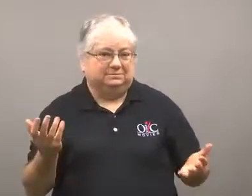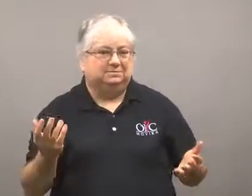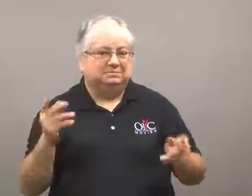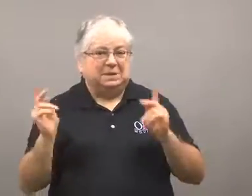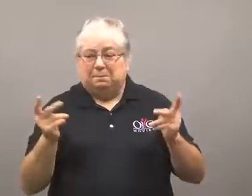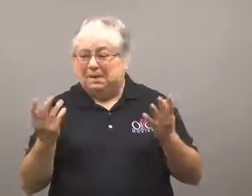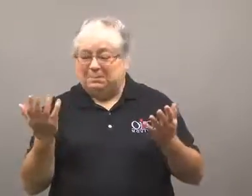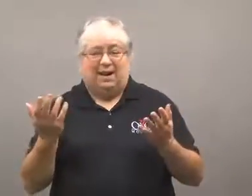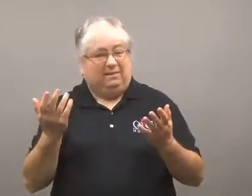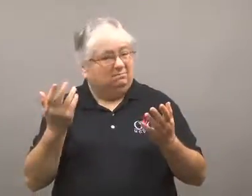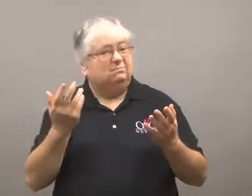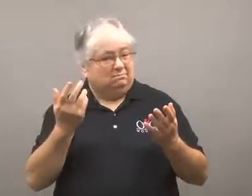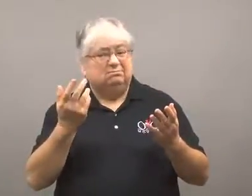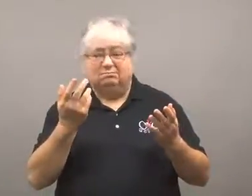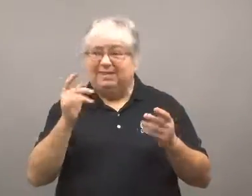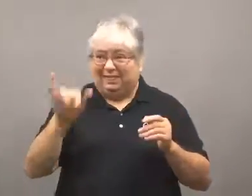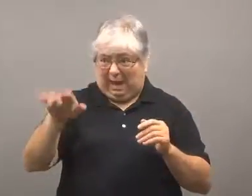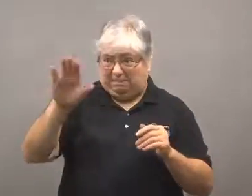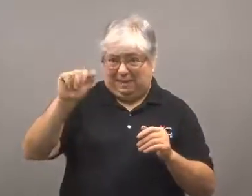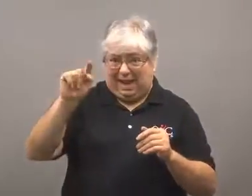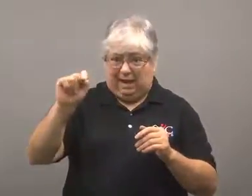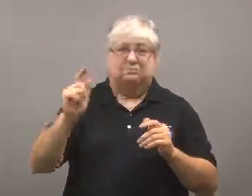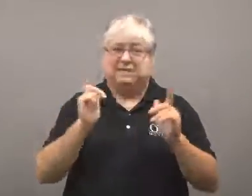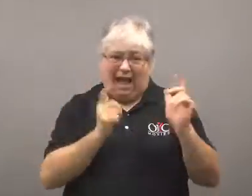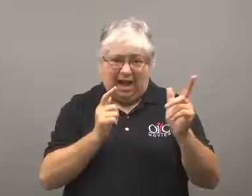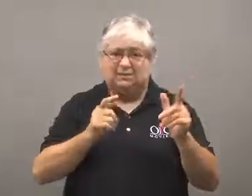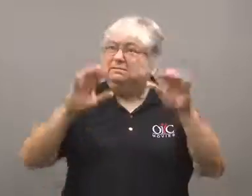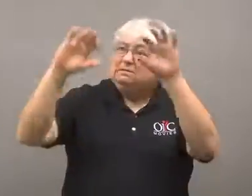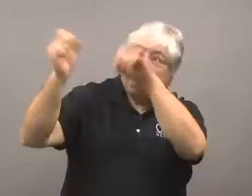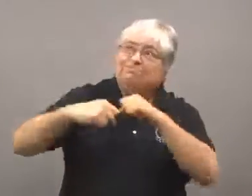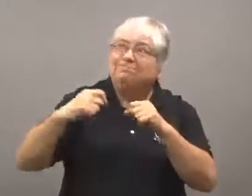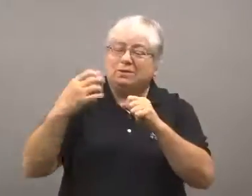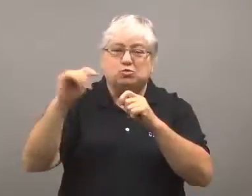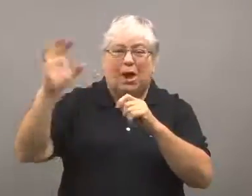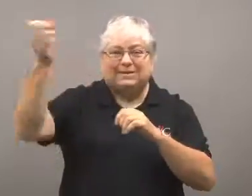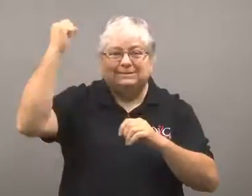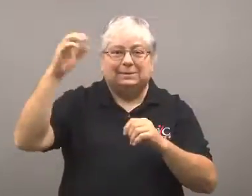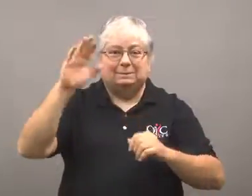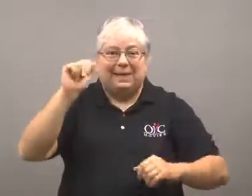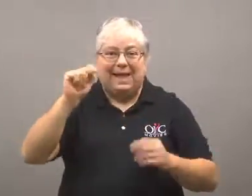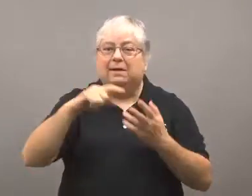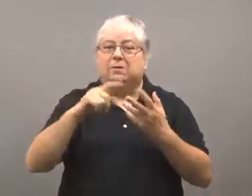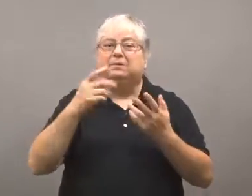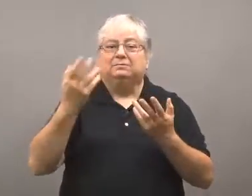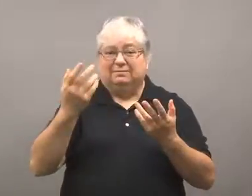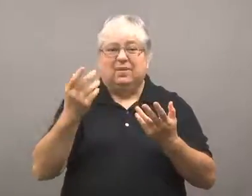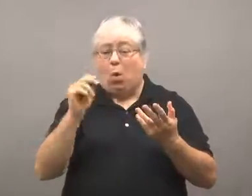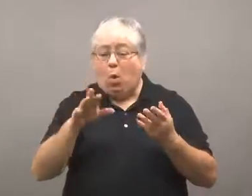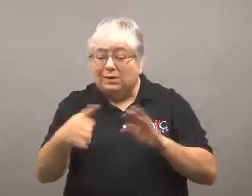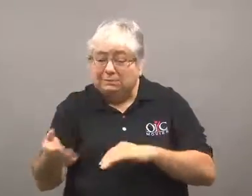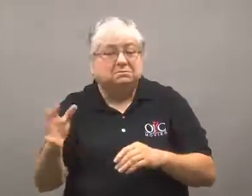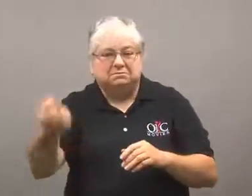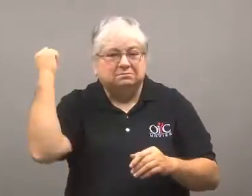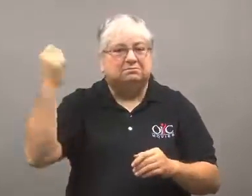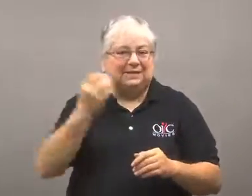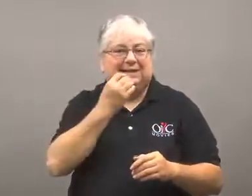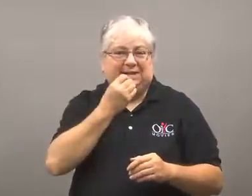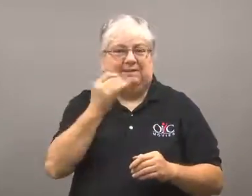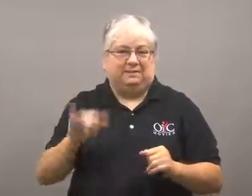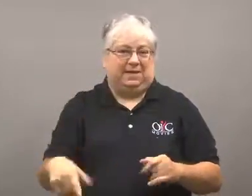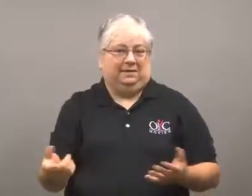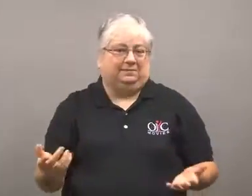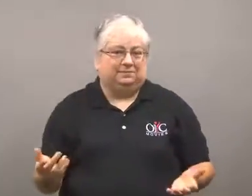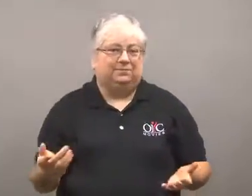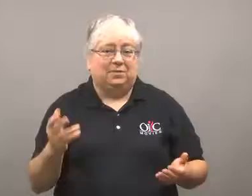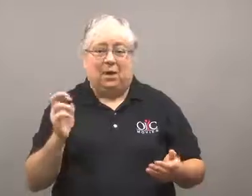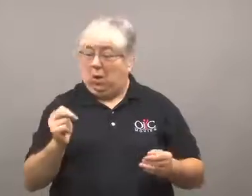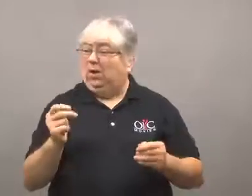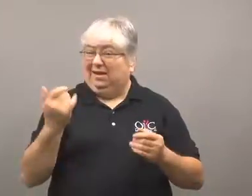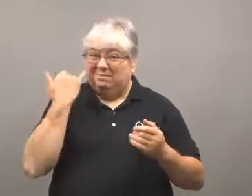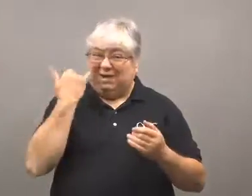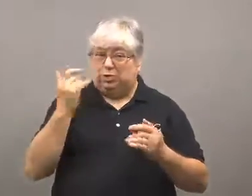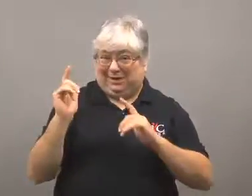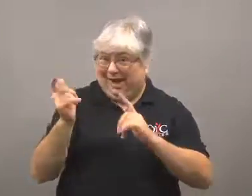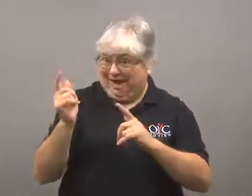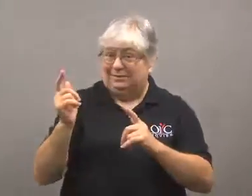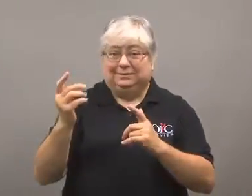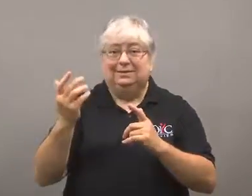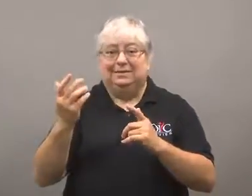People hunt bats and try to catch them, or find dead bats and eat them.